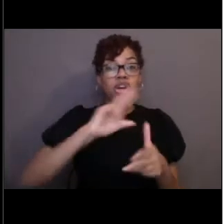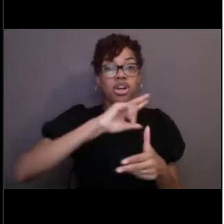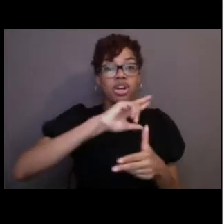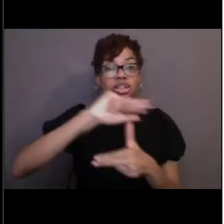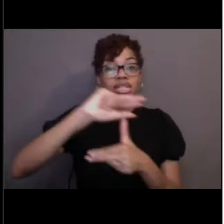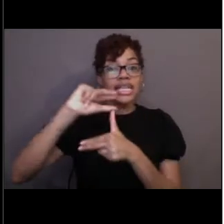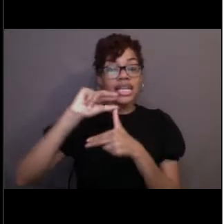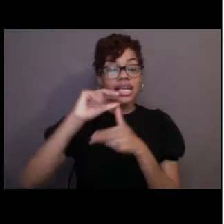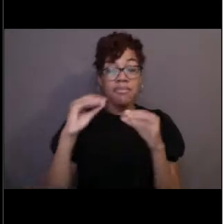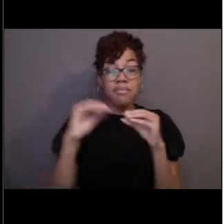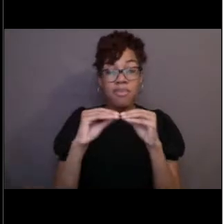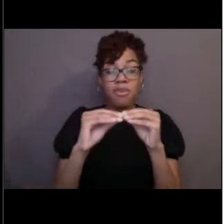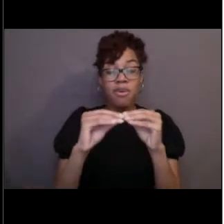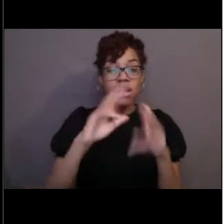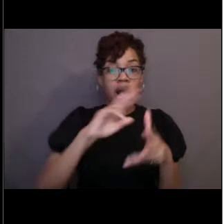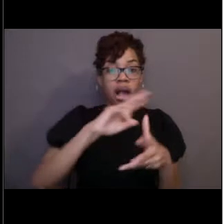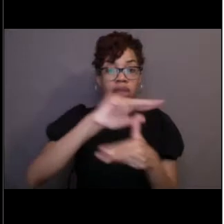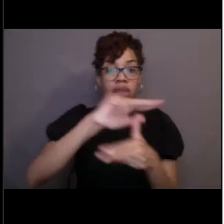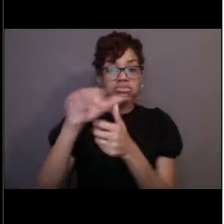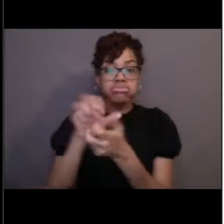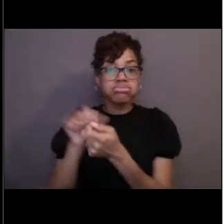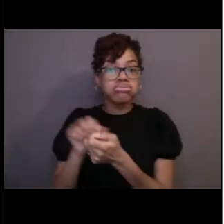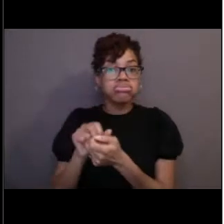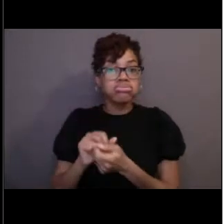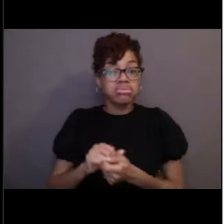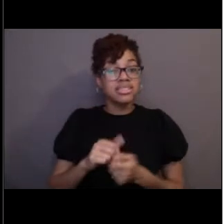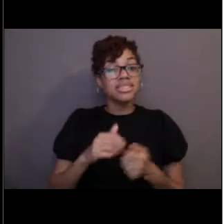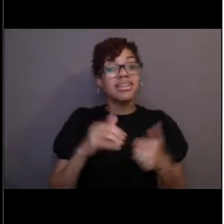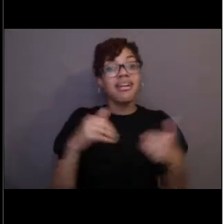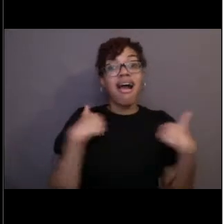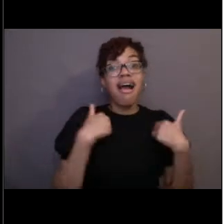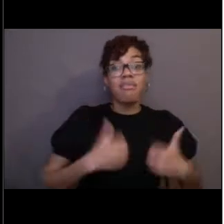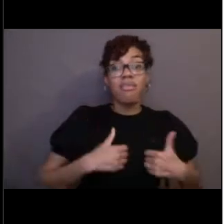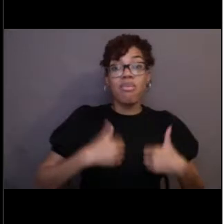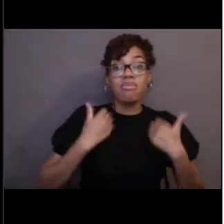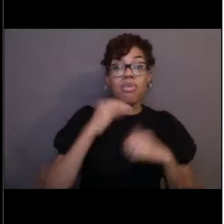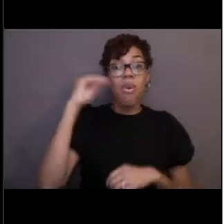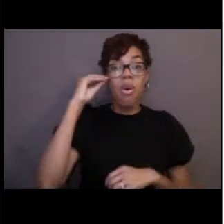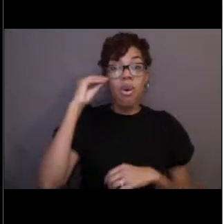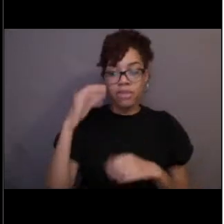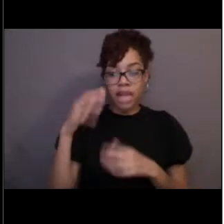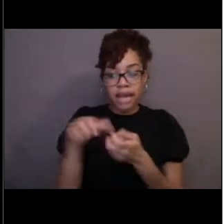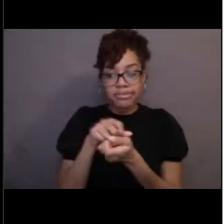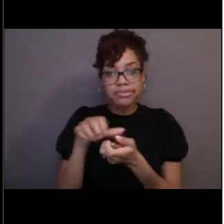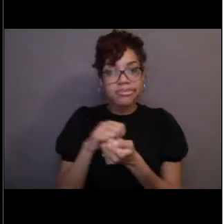So climate change is just a very large impact to the whole global ecosystem,